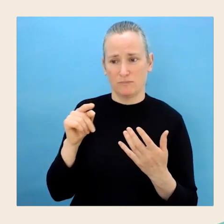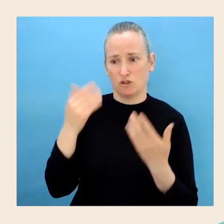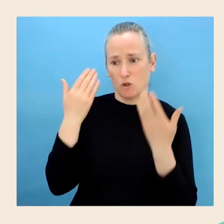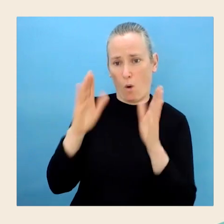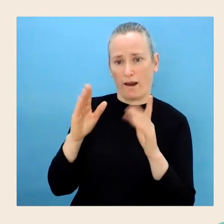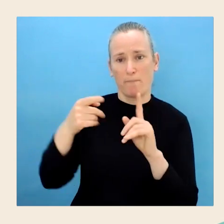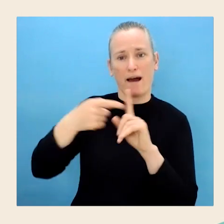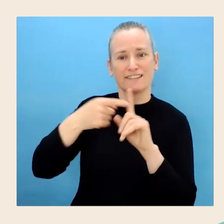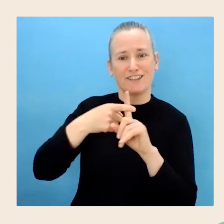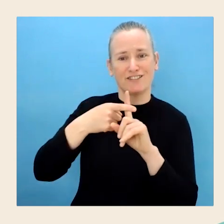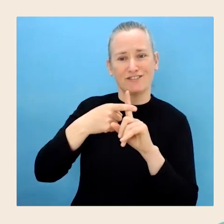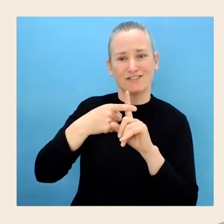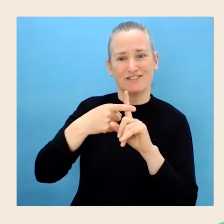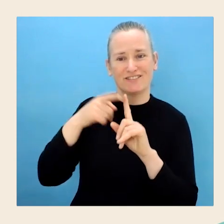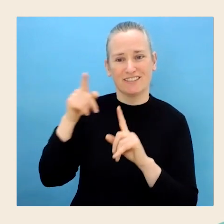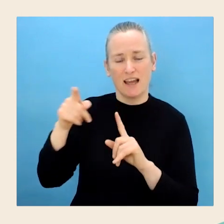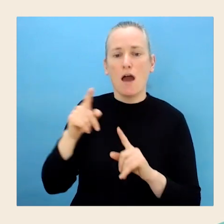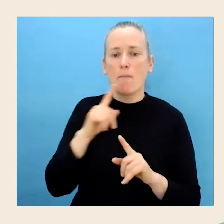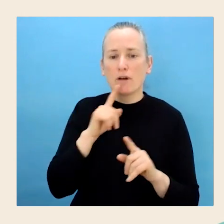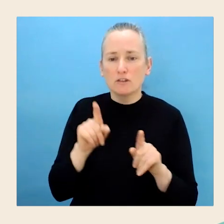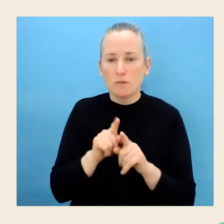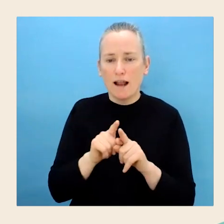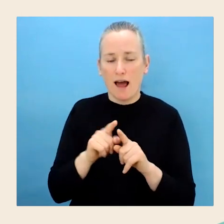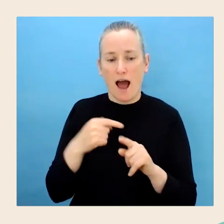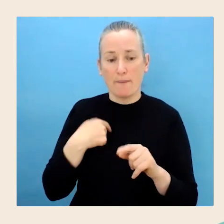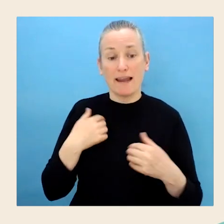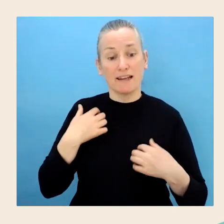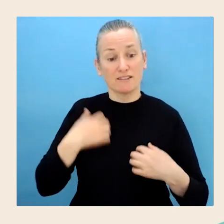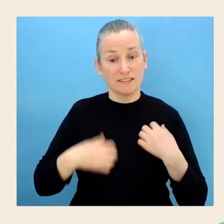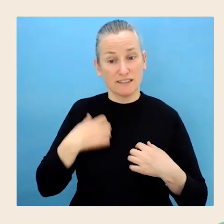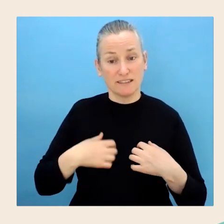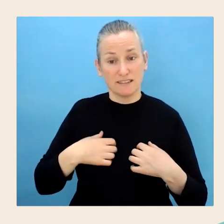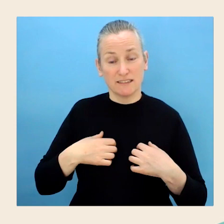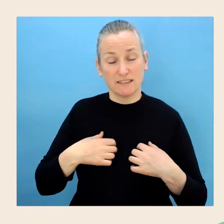But I'm also interested in really messy portrayals